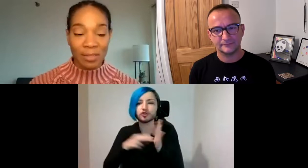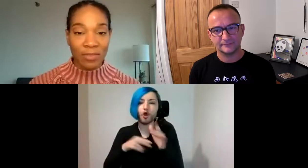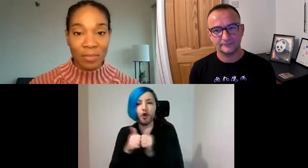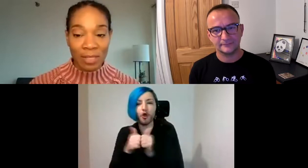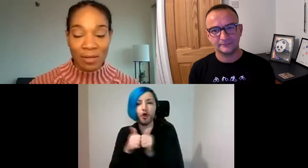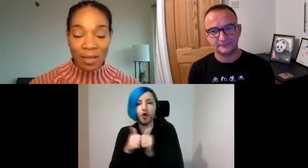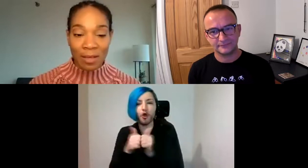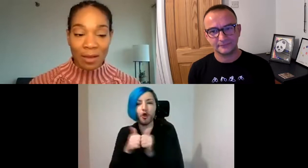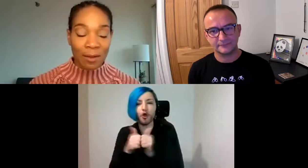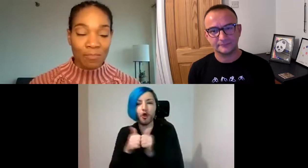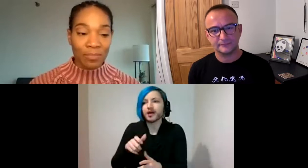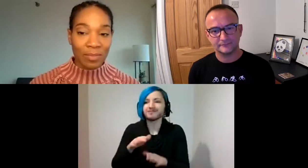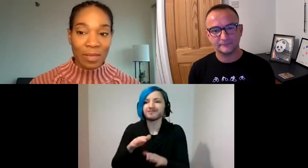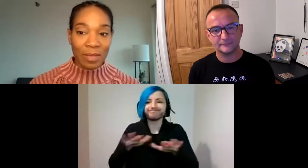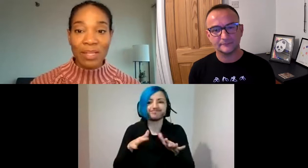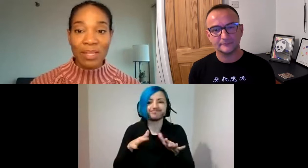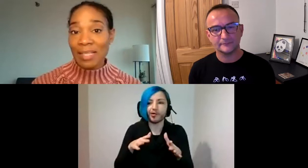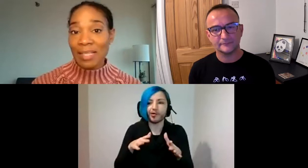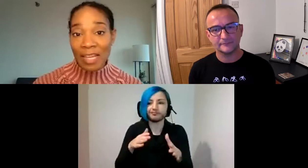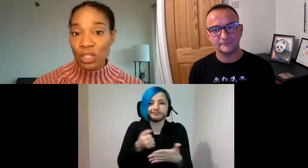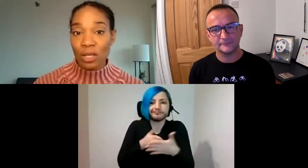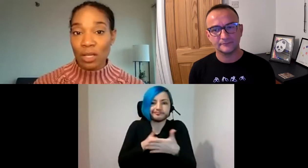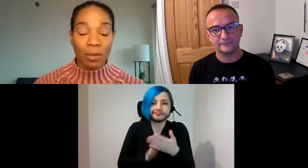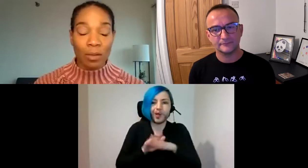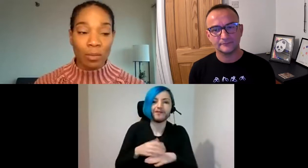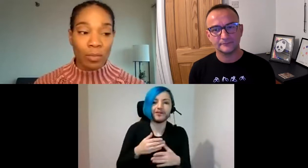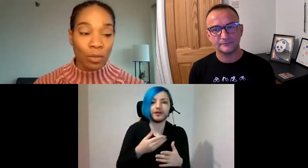sexuality it's the inter sexuality of identities and